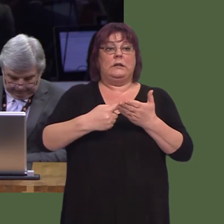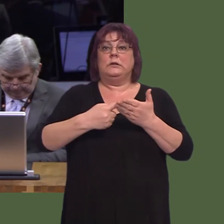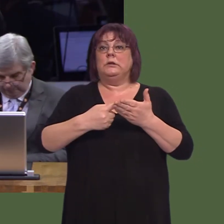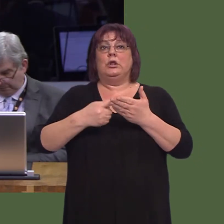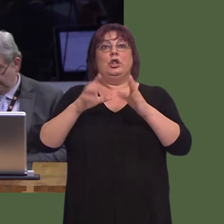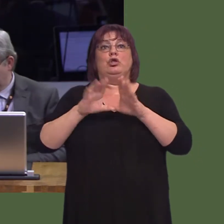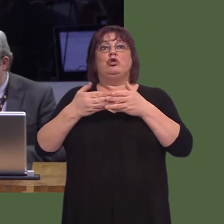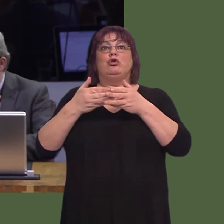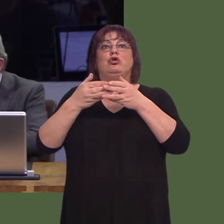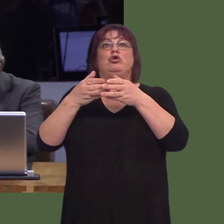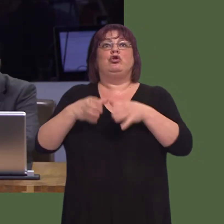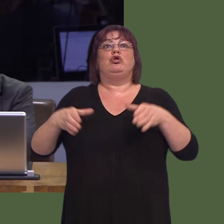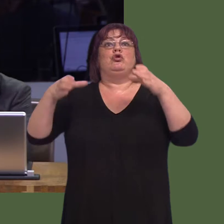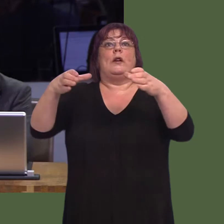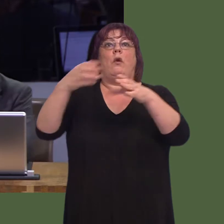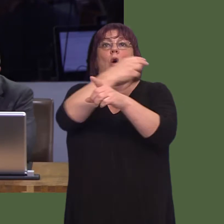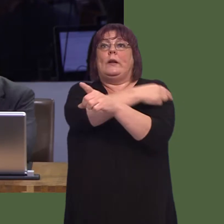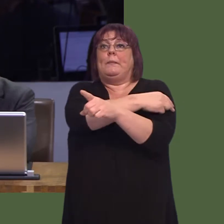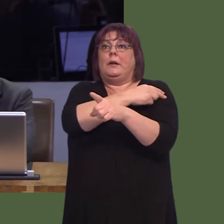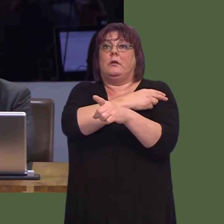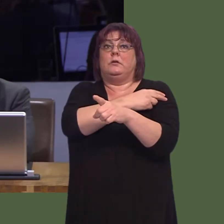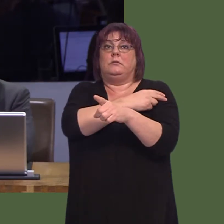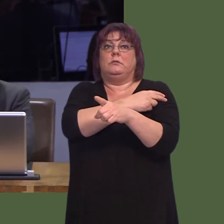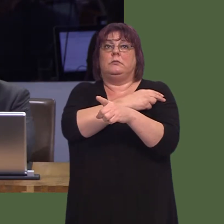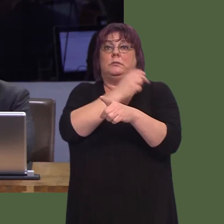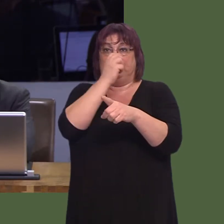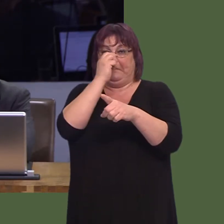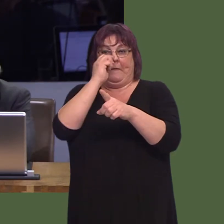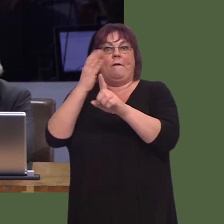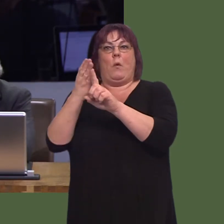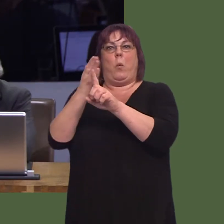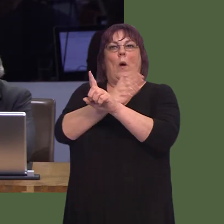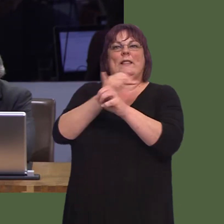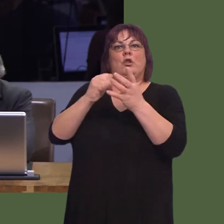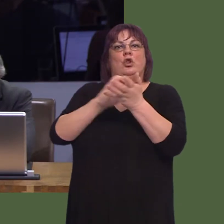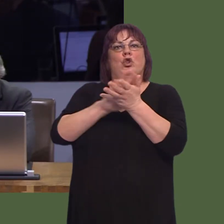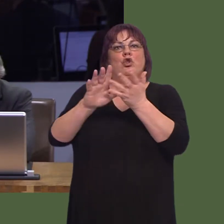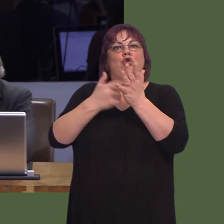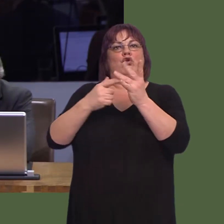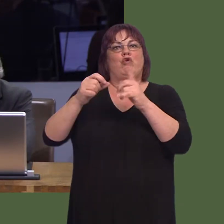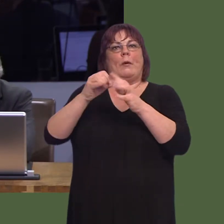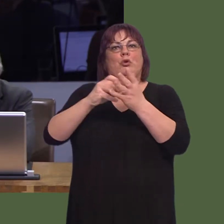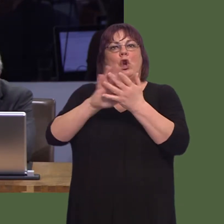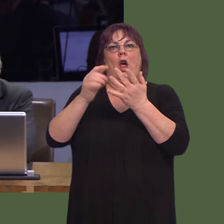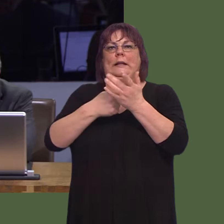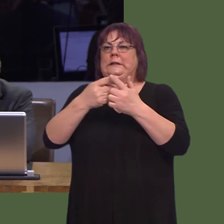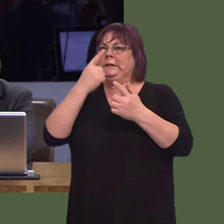of the general hospital for the west of Shropshire, wherever that is to be locatedóitís